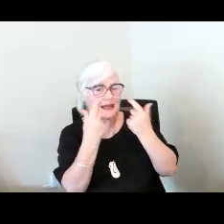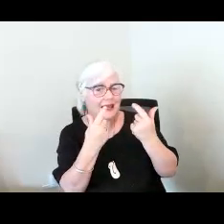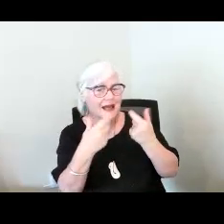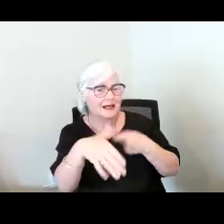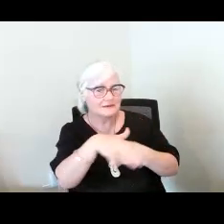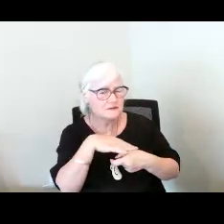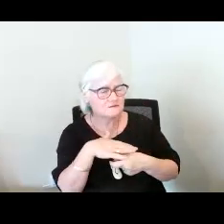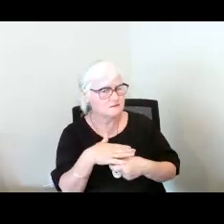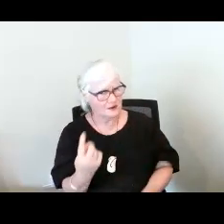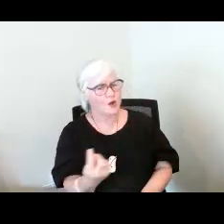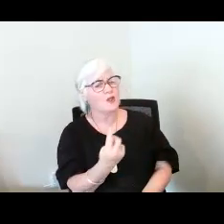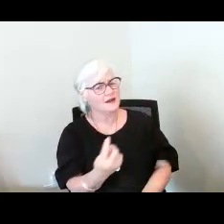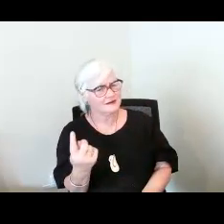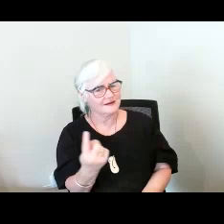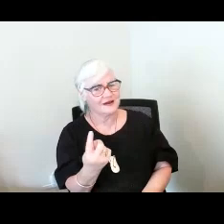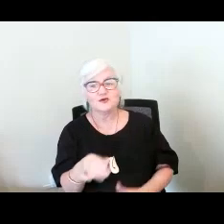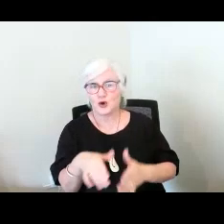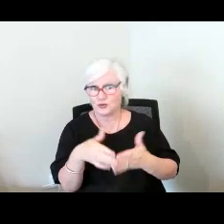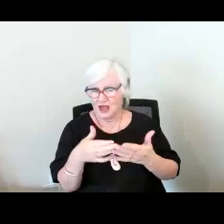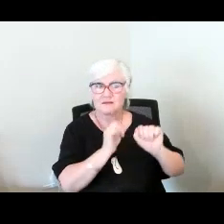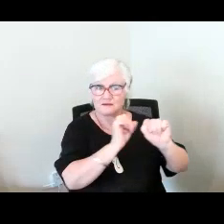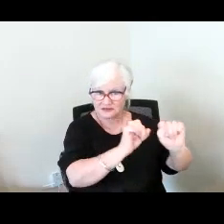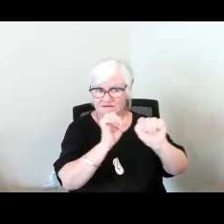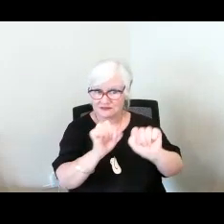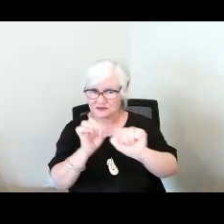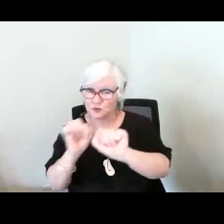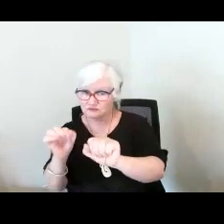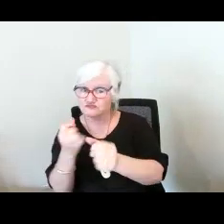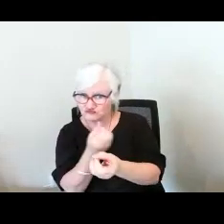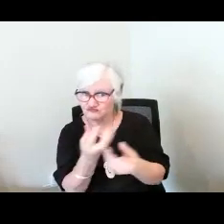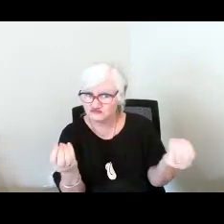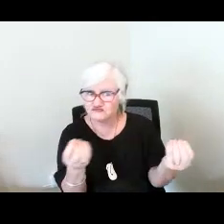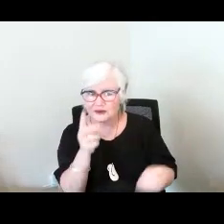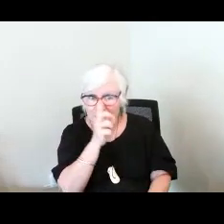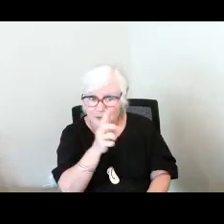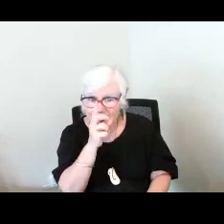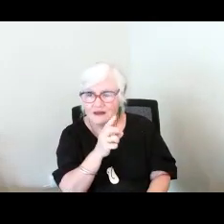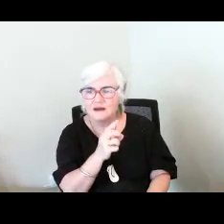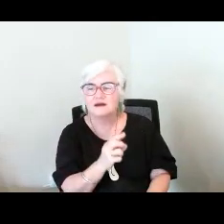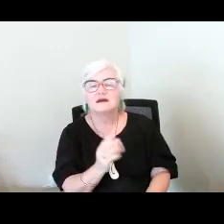have now got to visit quite a few people and we're working together to grow their voice.